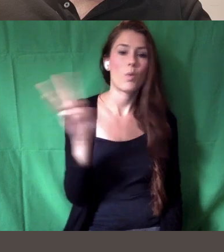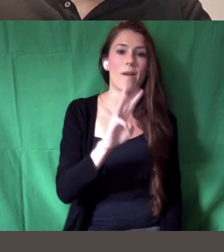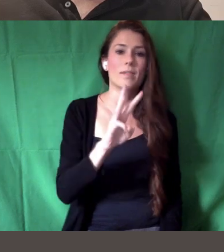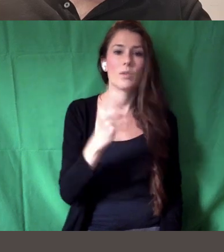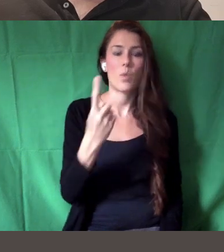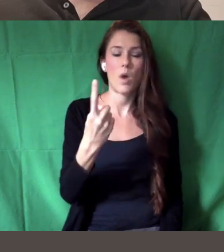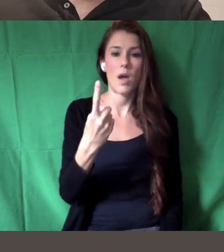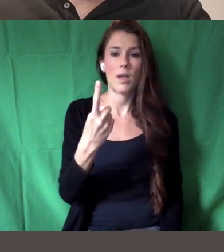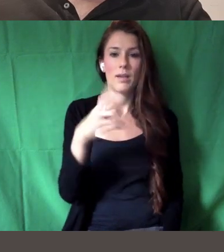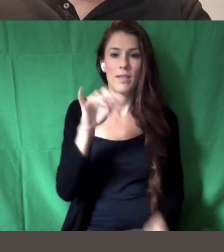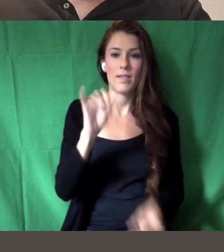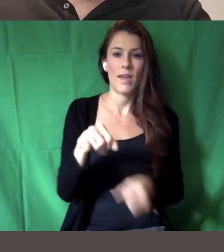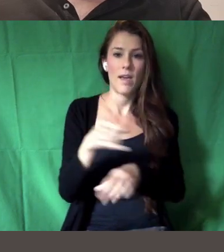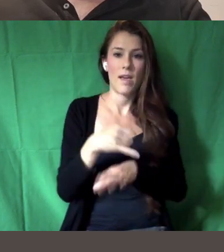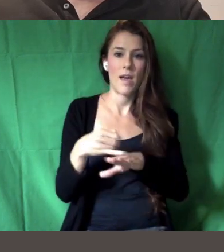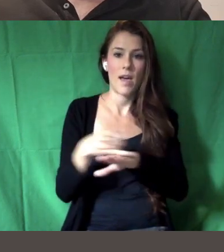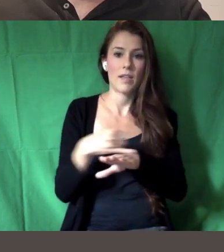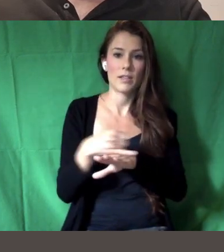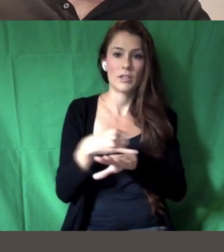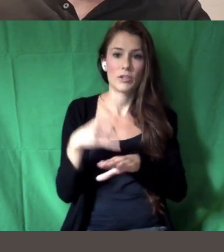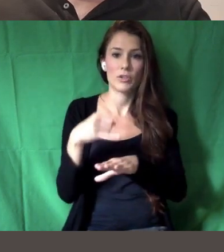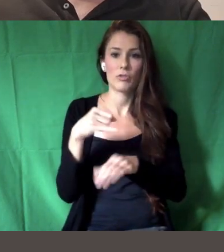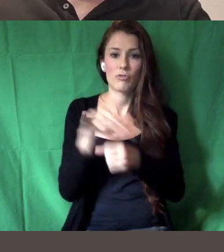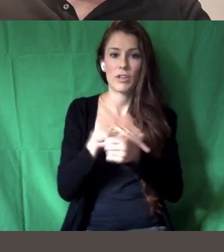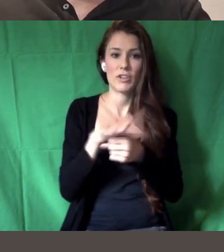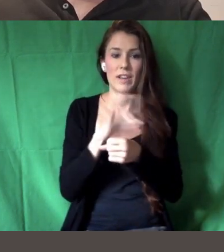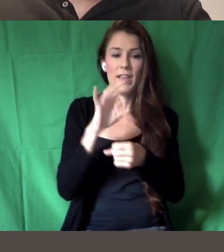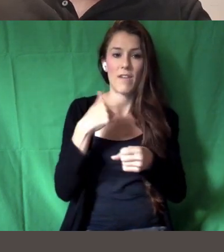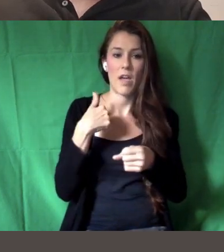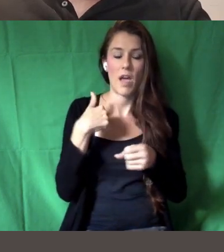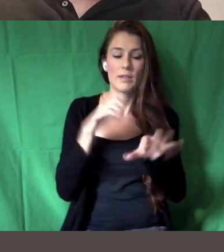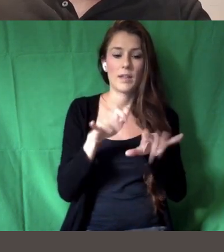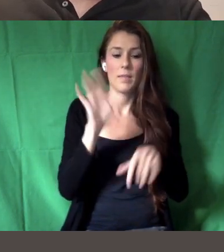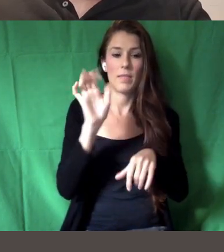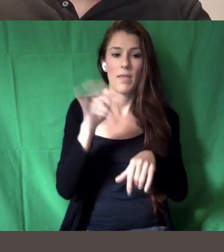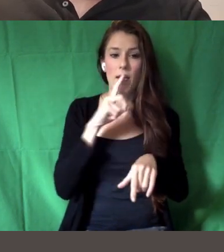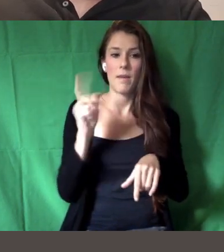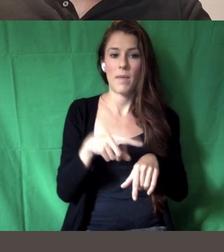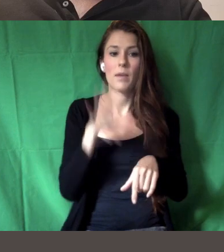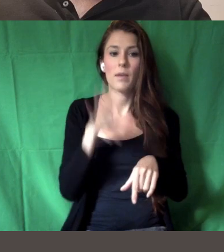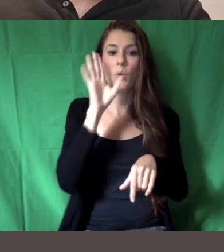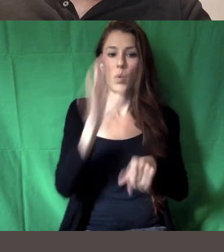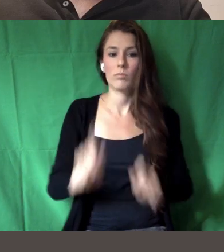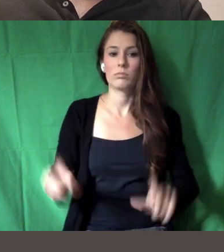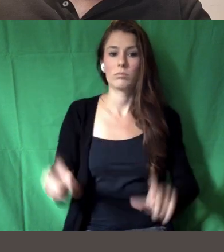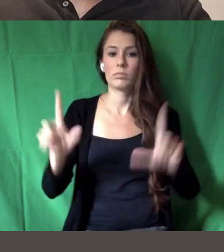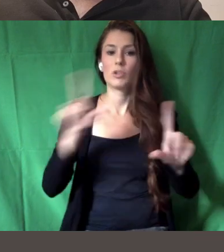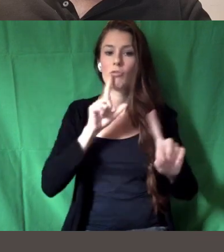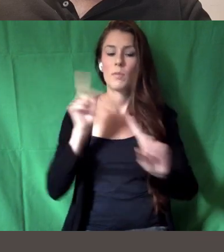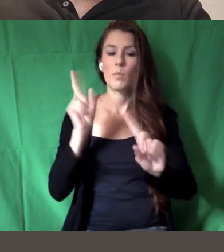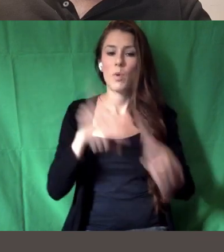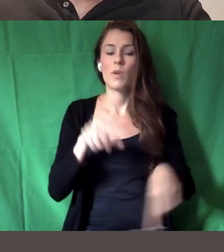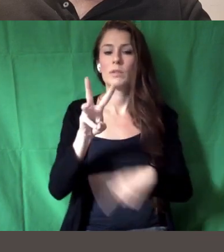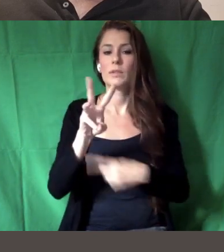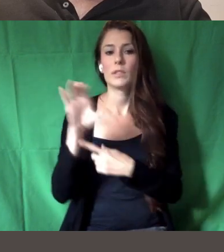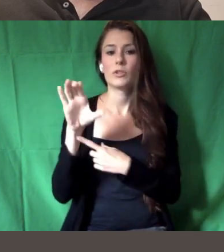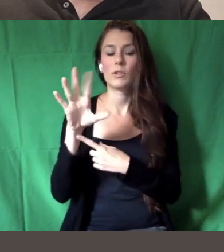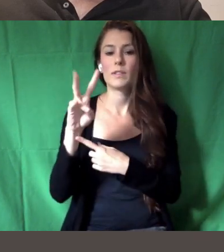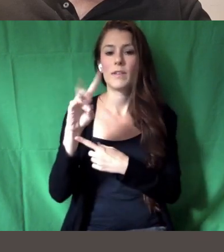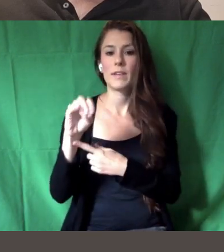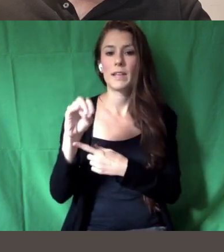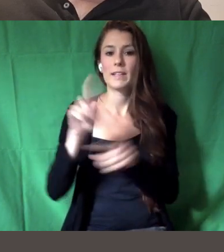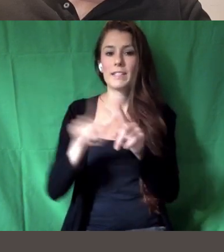Ireland region, and if I type that command, it will report that there are 670 different